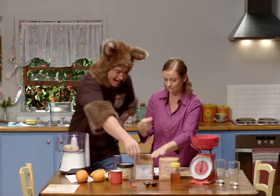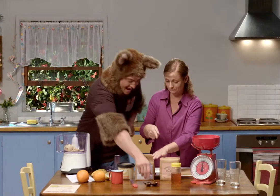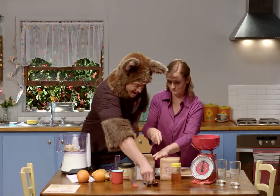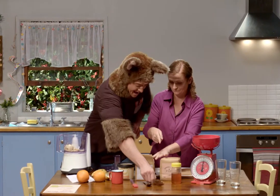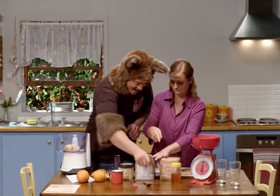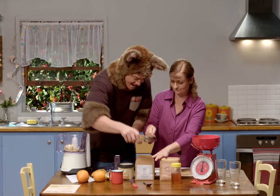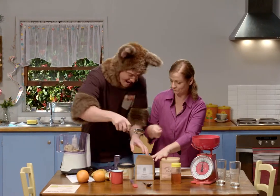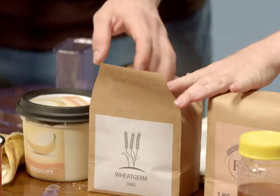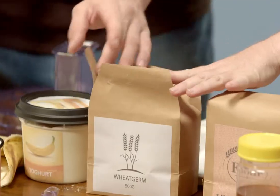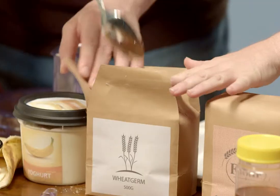Two? Okay.